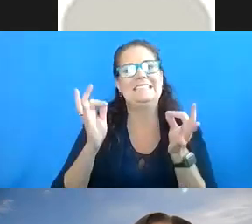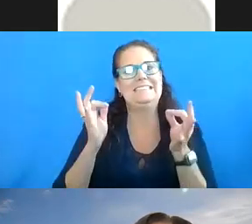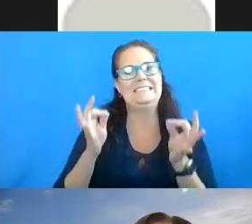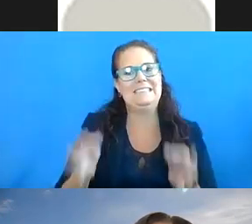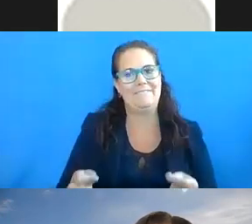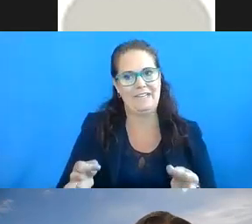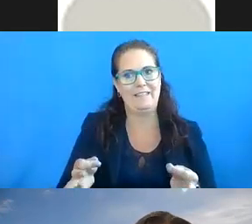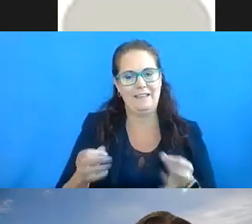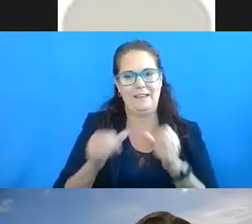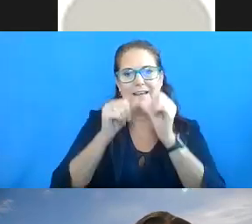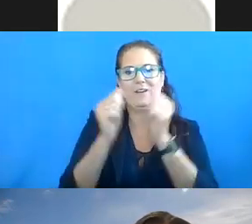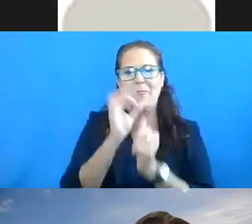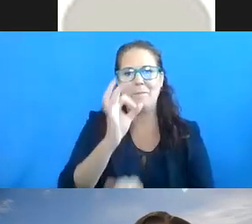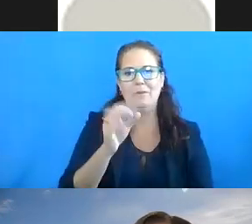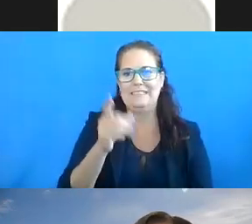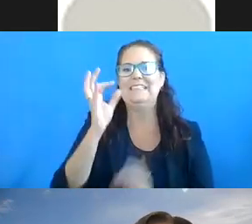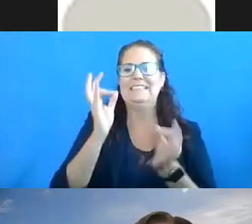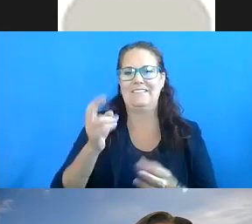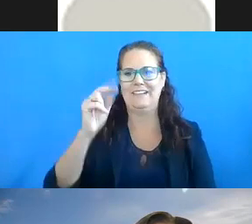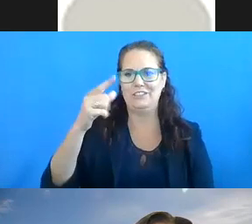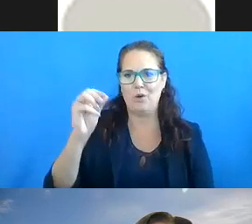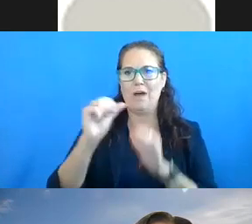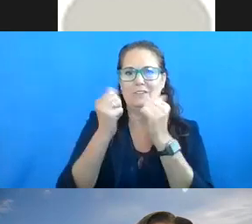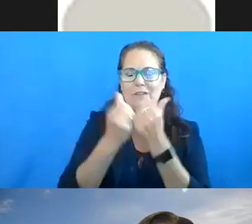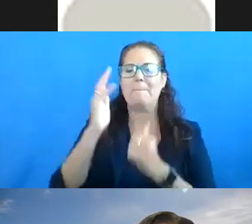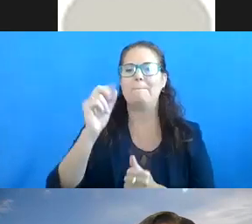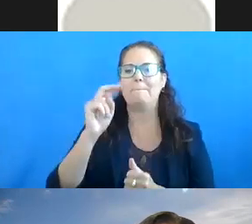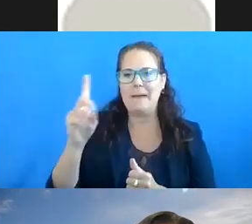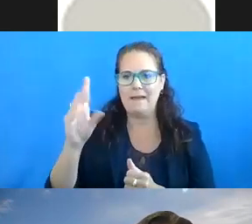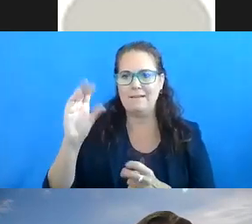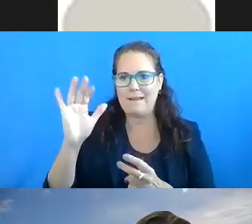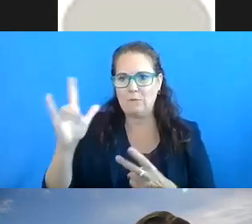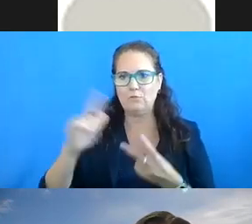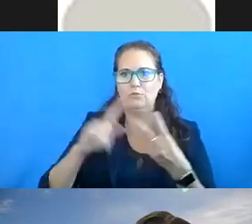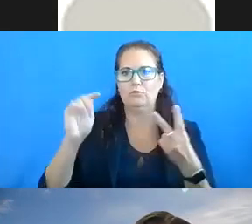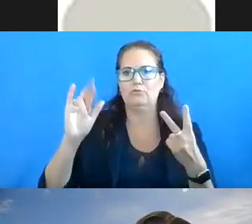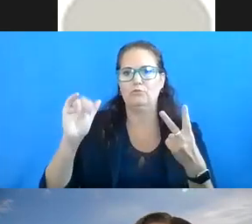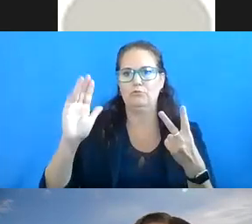continue with the bullets, it’s definitely the local Band Councils or Tribal Councils. We have